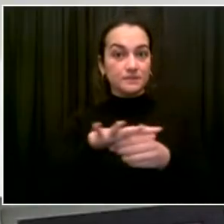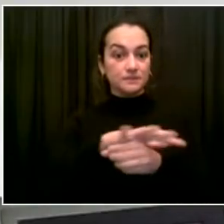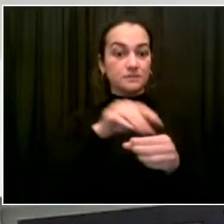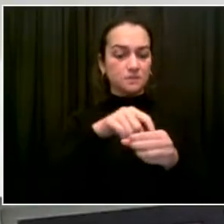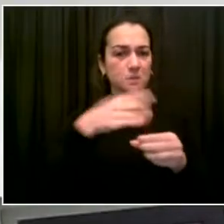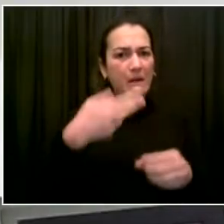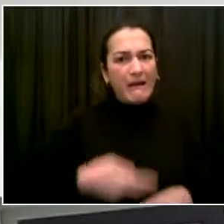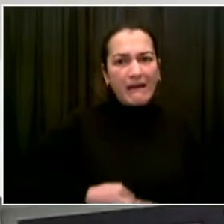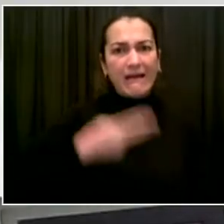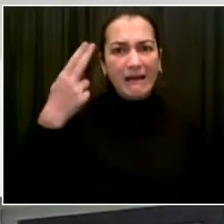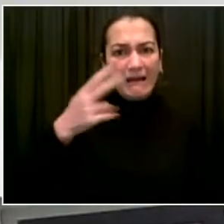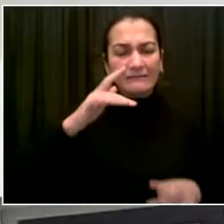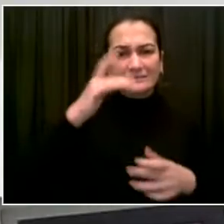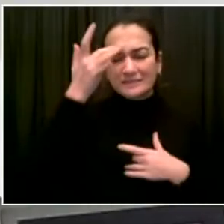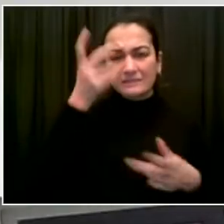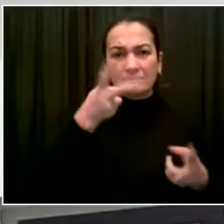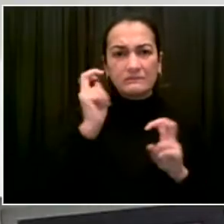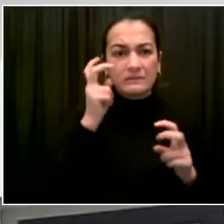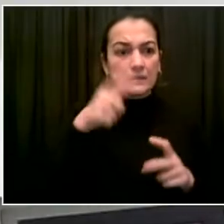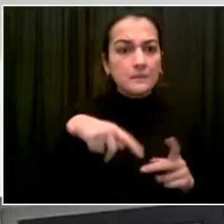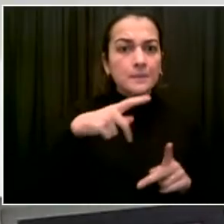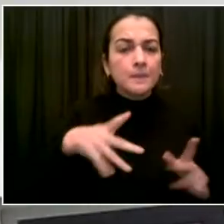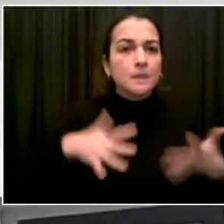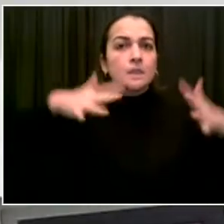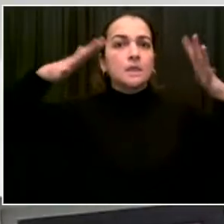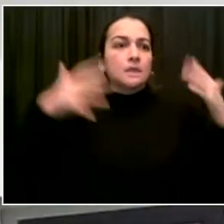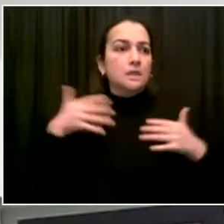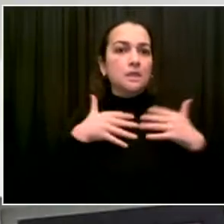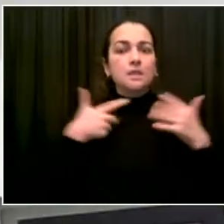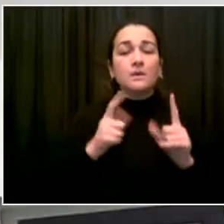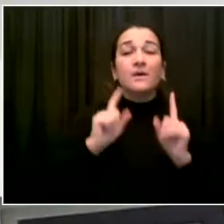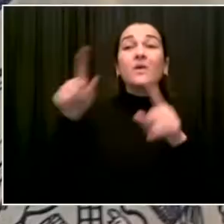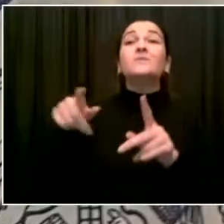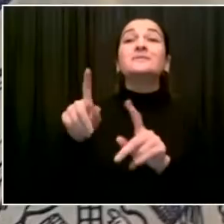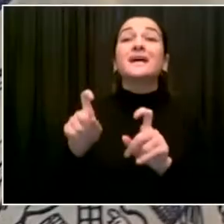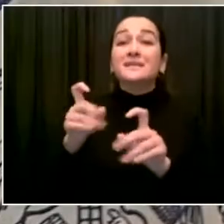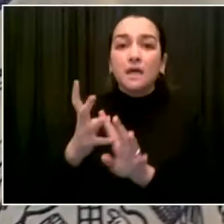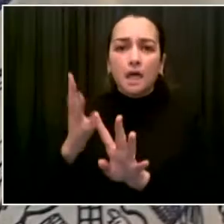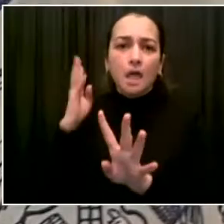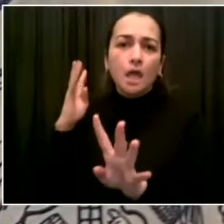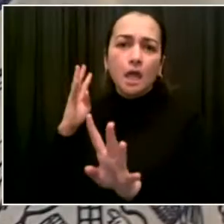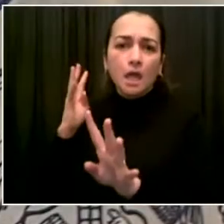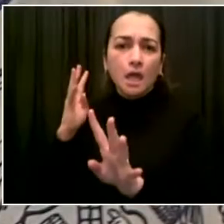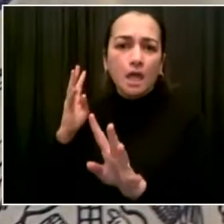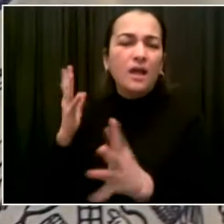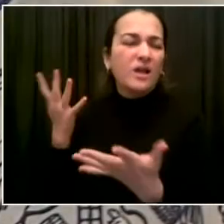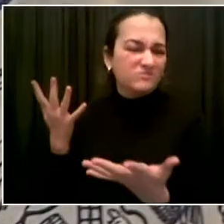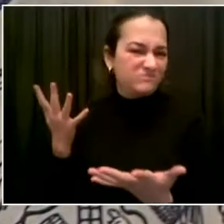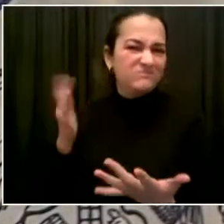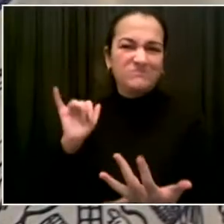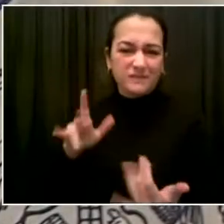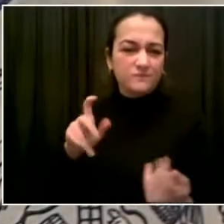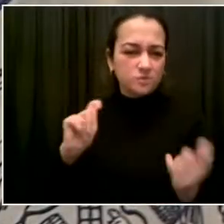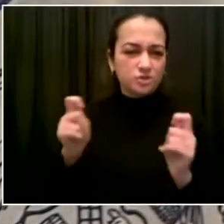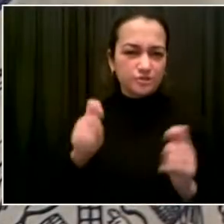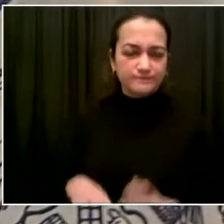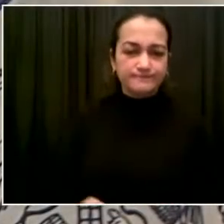THEY GO FOR STTEING AND THAT IS GREAT. BUT IT MAKES THE LINE LONGER. SO I'M GOING TO